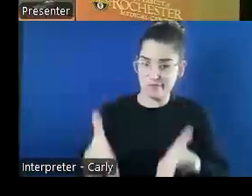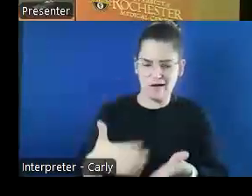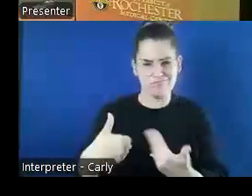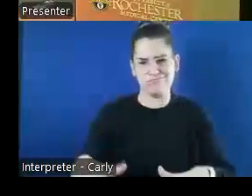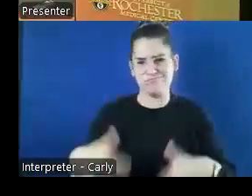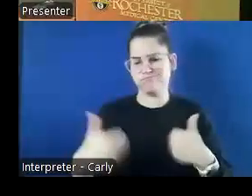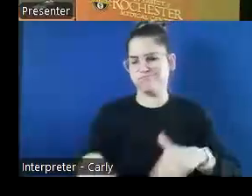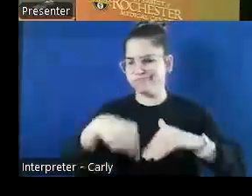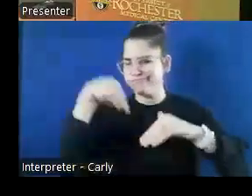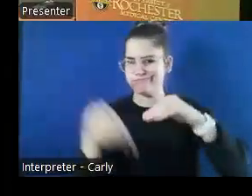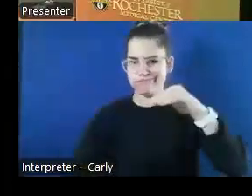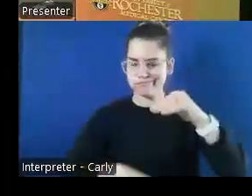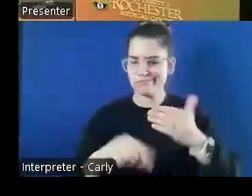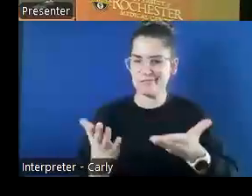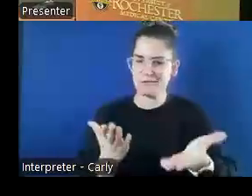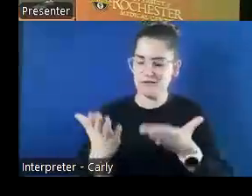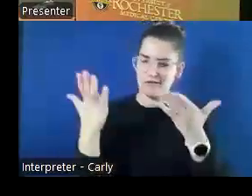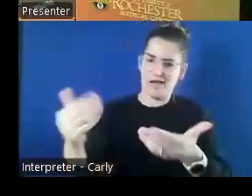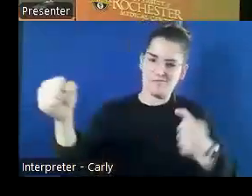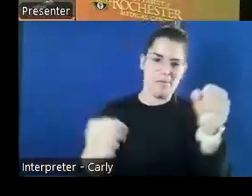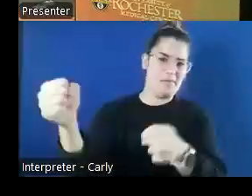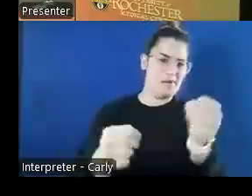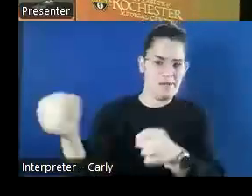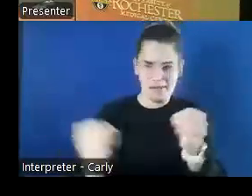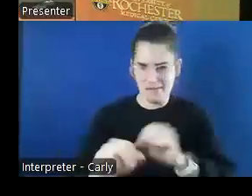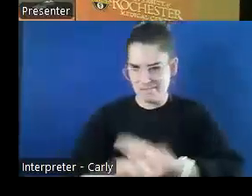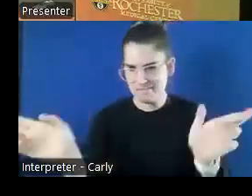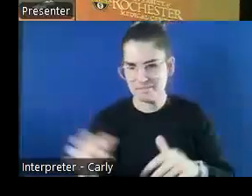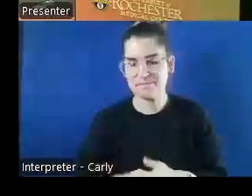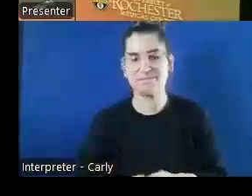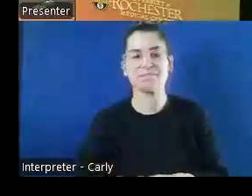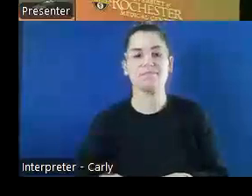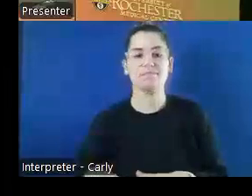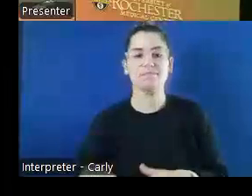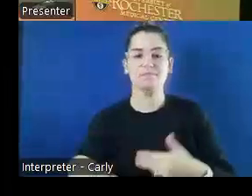that works to think uh from this biopsychosocial lens then we have a second inpatient unit that um